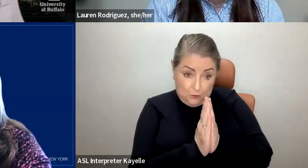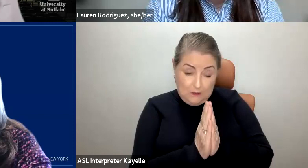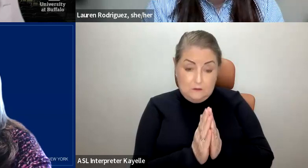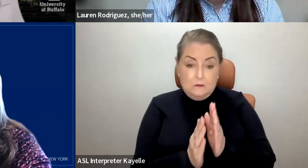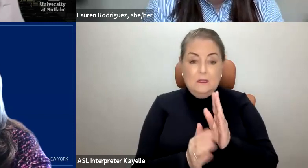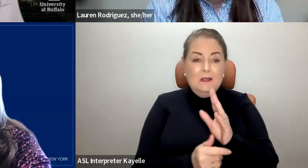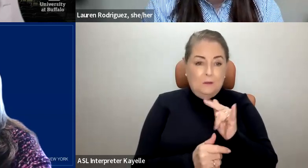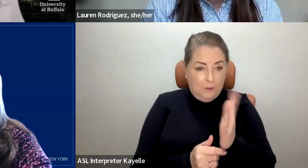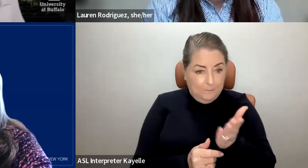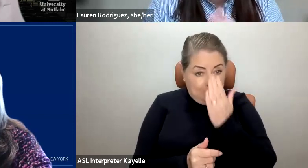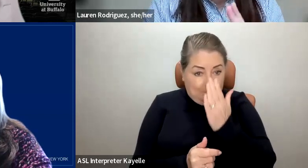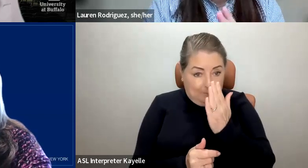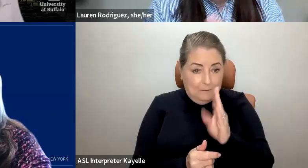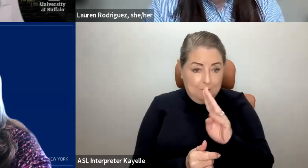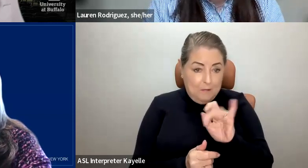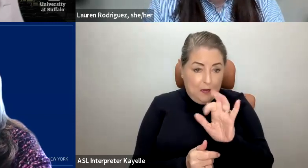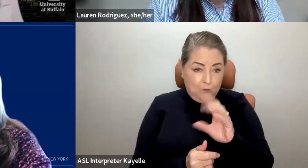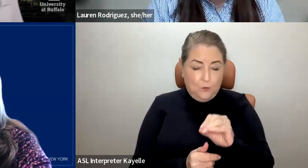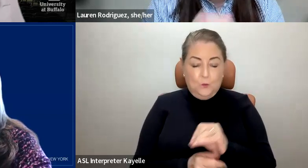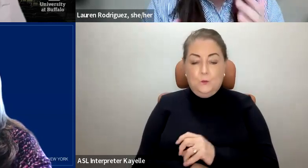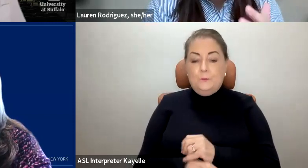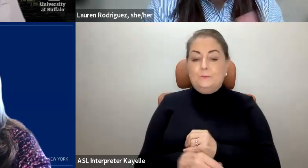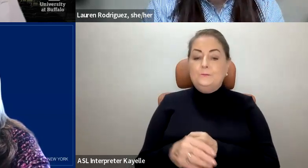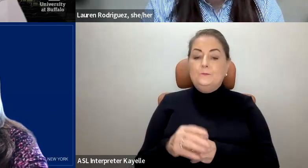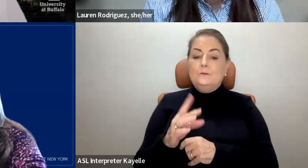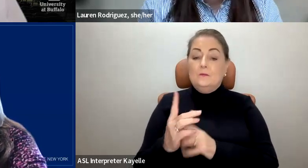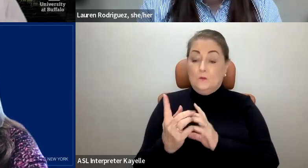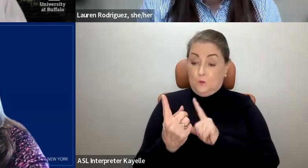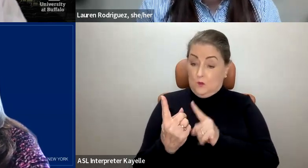level. So for example, we have one student taking a class who